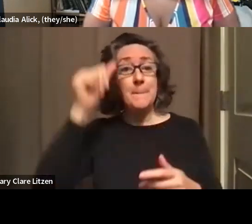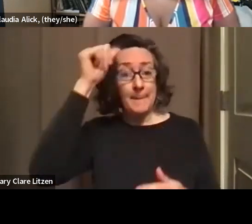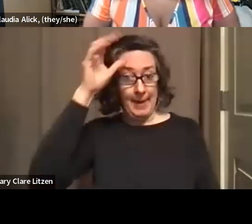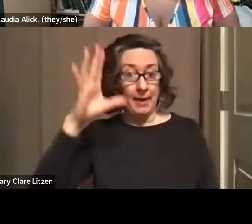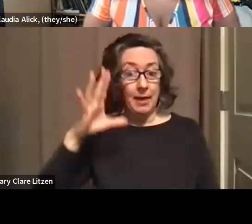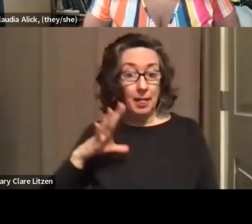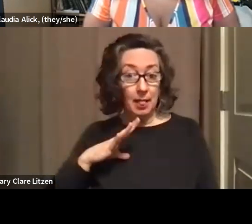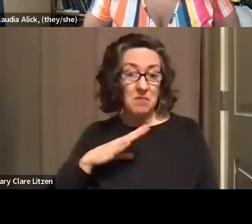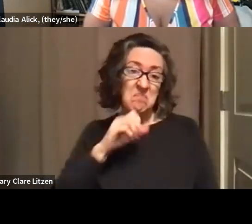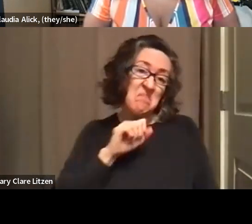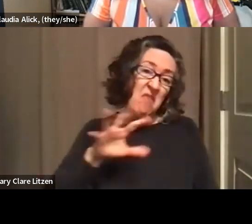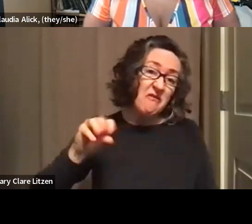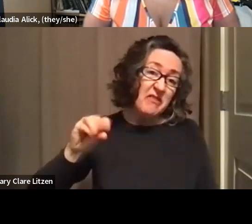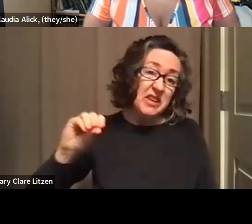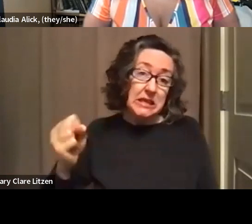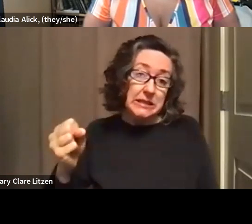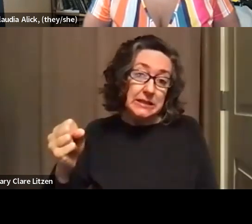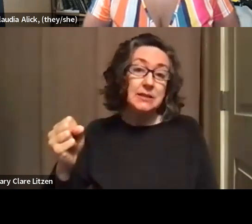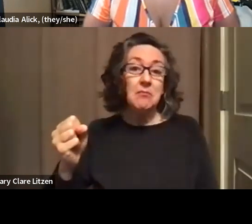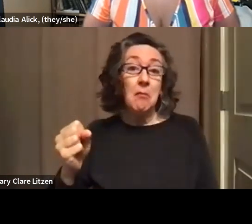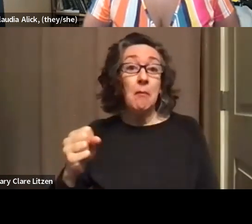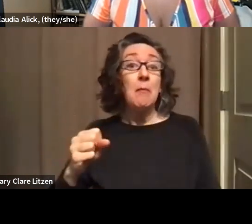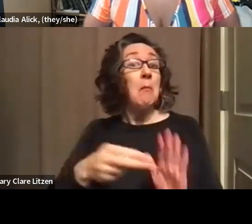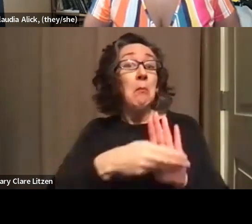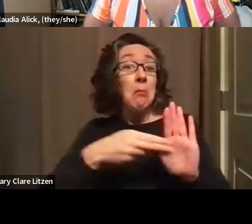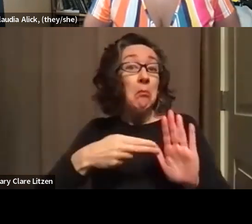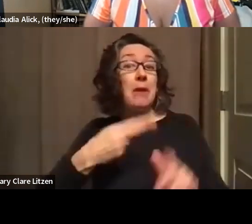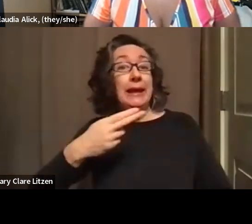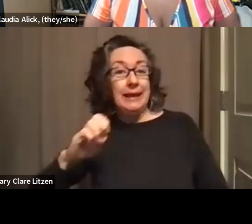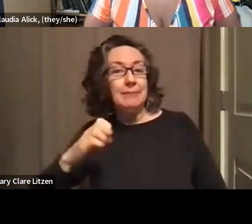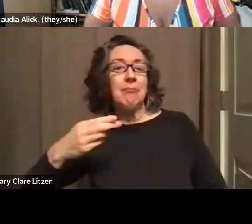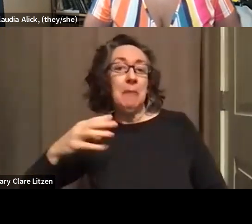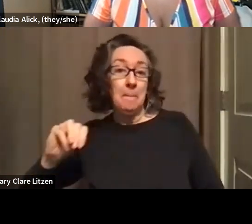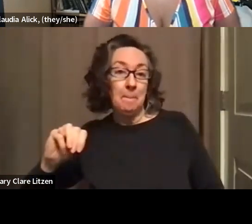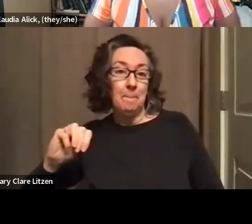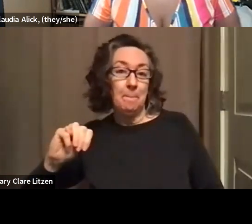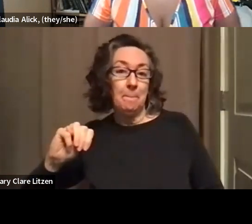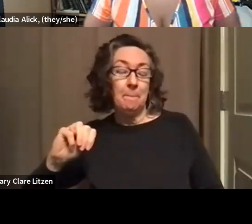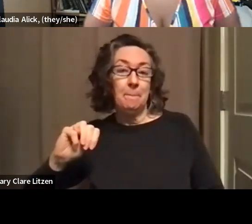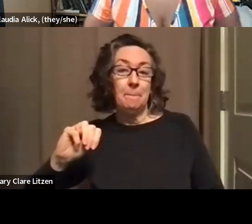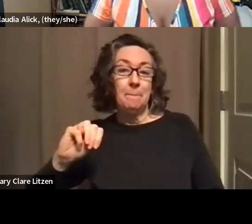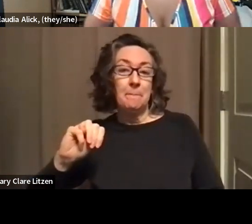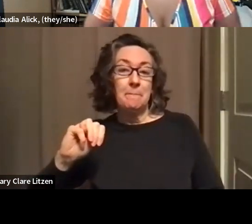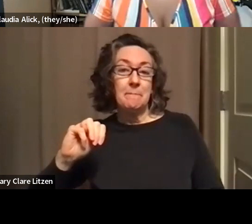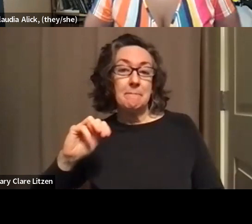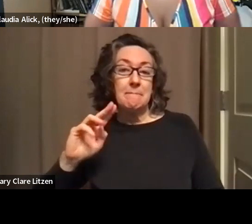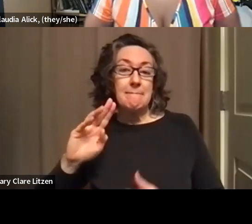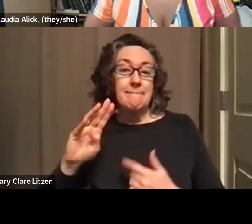Fifties. Pronouns are he-him.